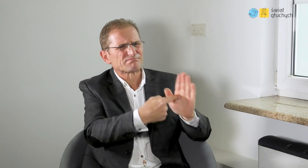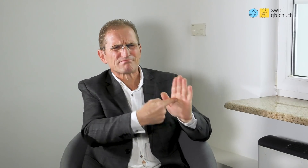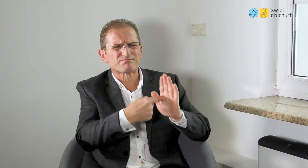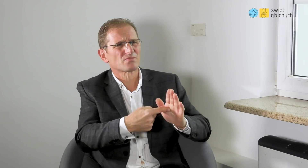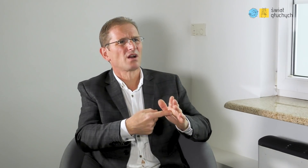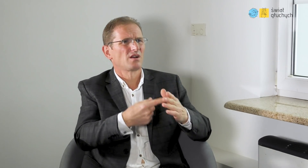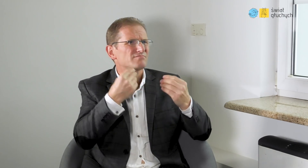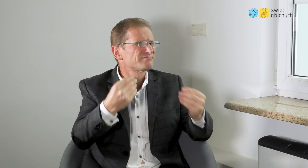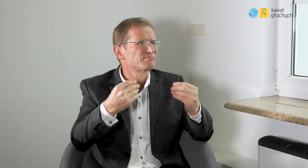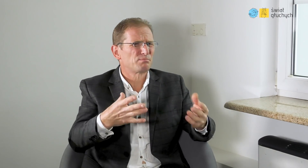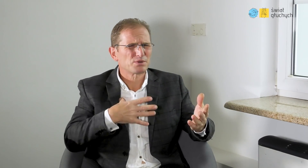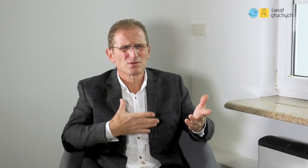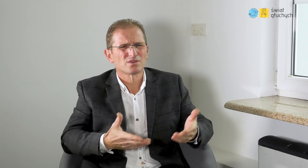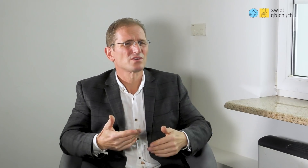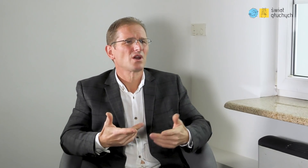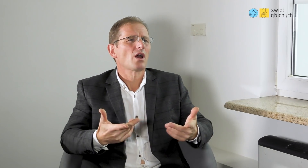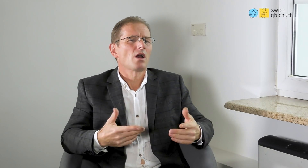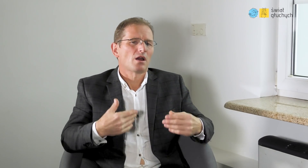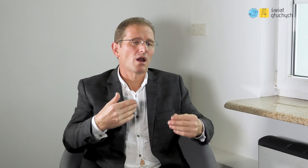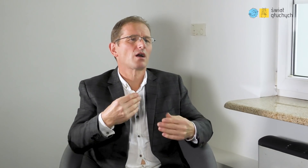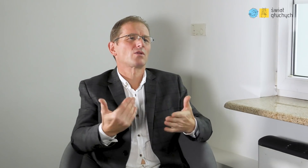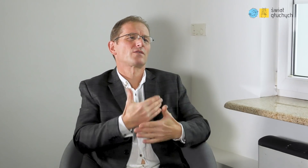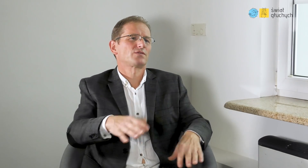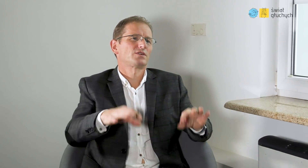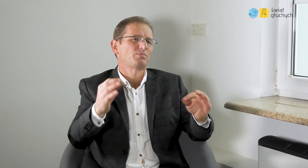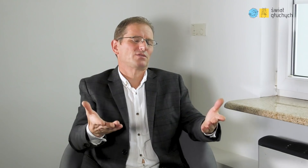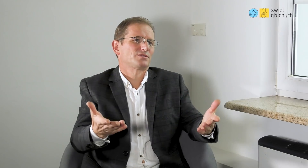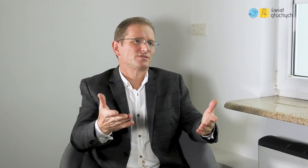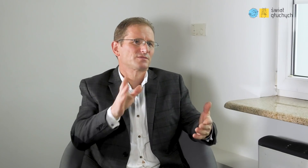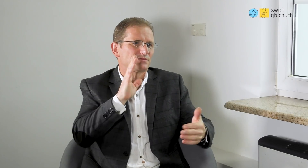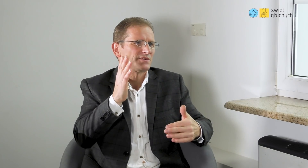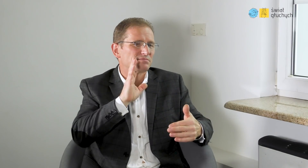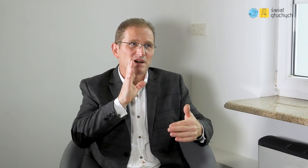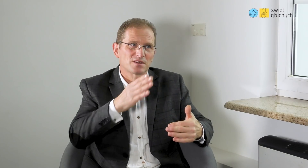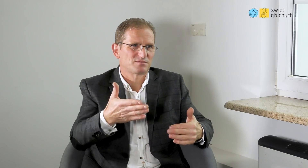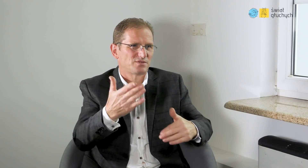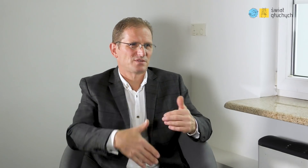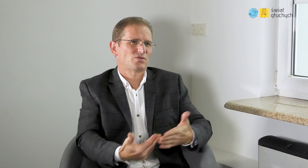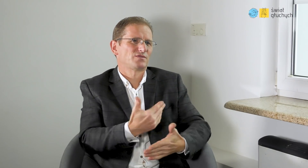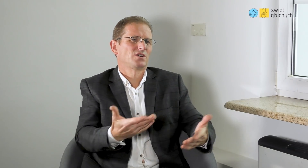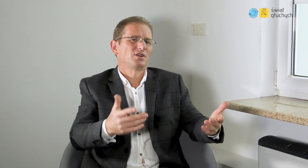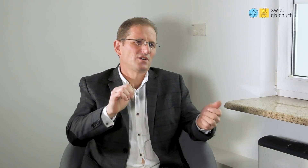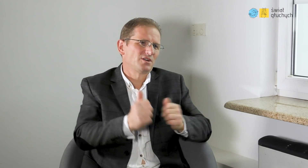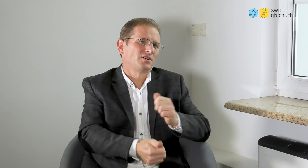She has taken great care of all this. There will be an election, there will probably be someone else to replace her.